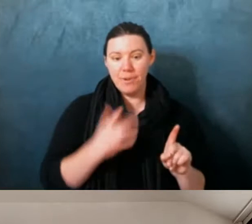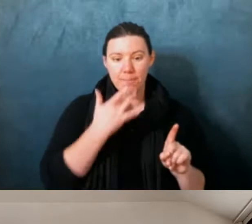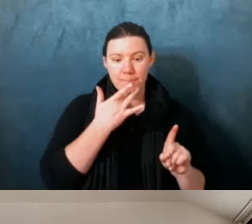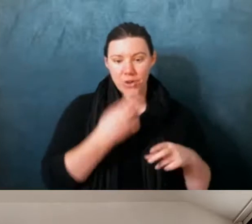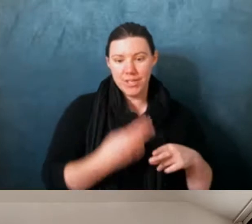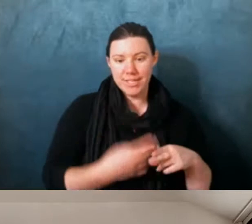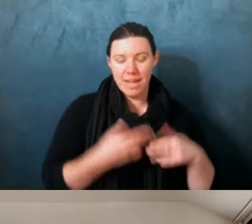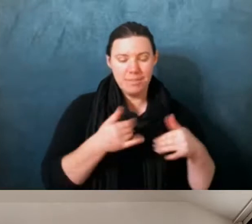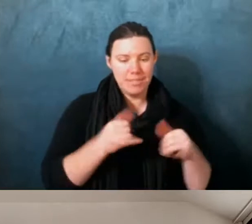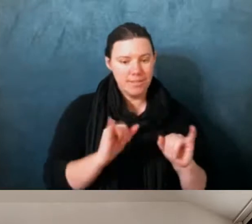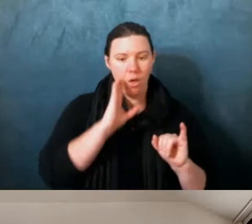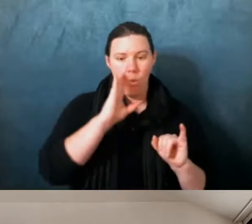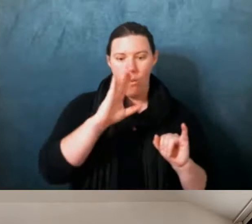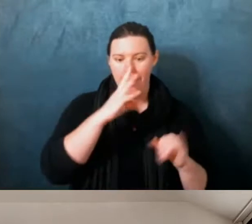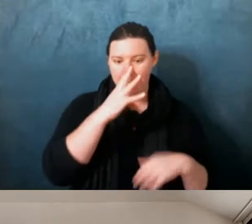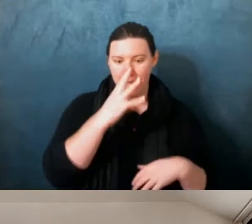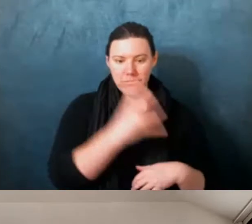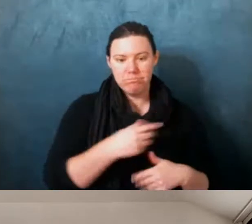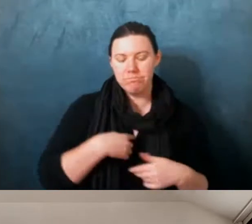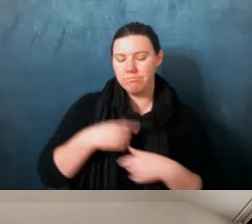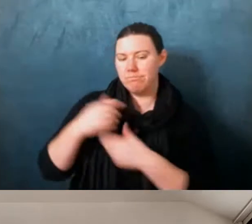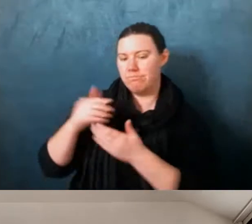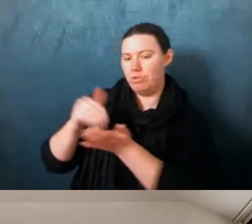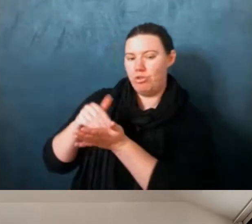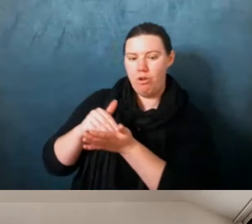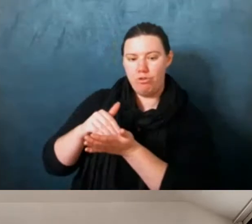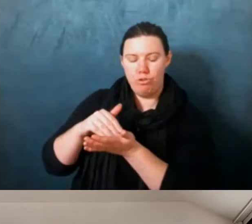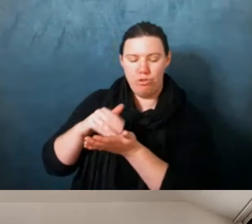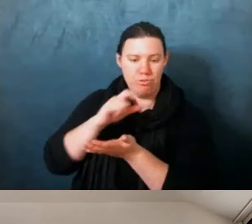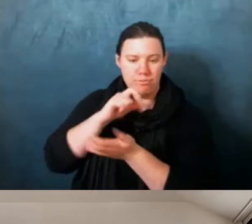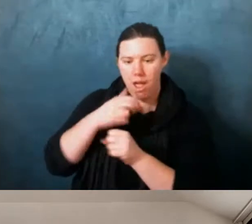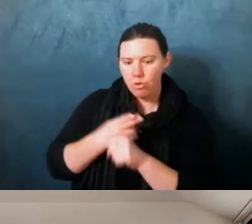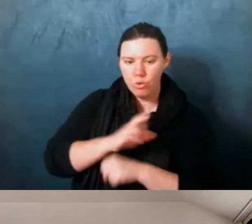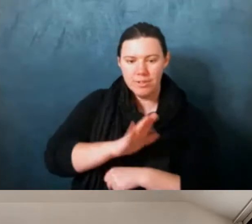those are usually not the names that is recognized on different screens.